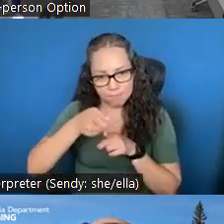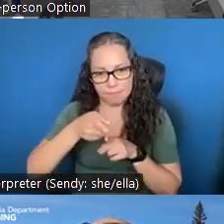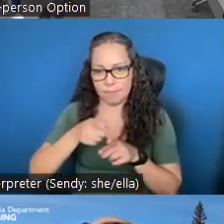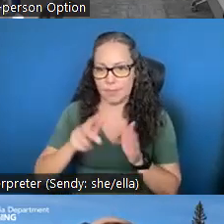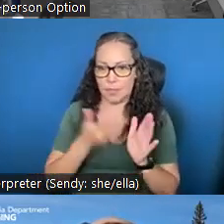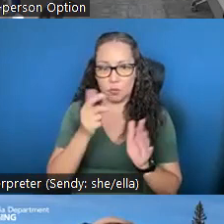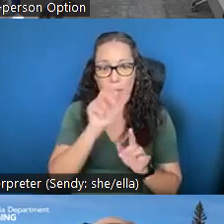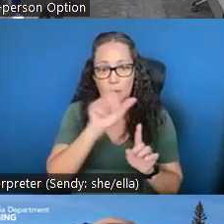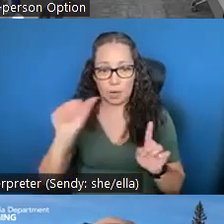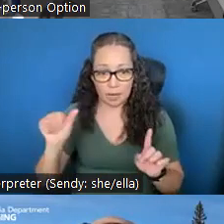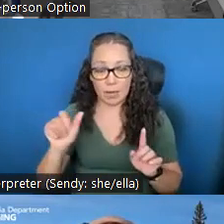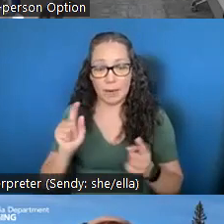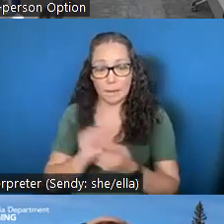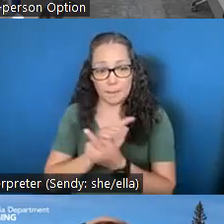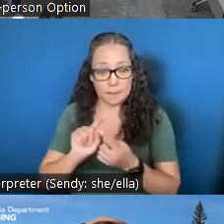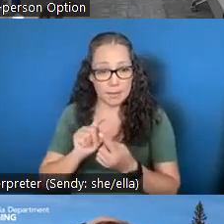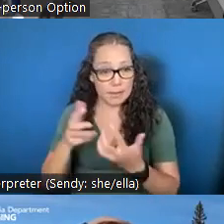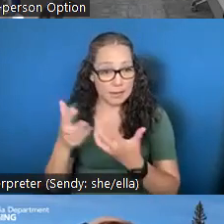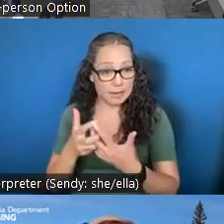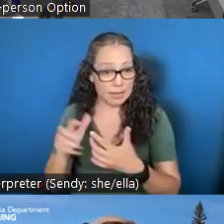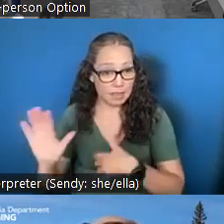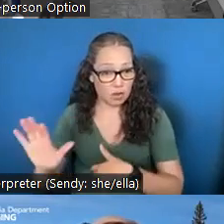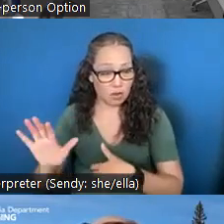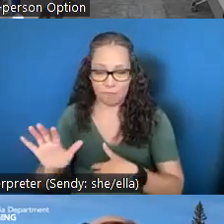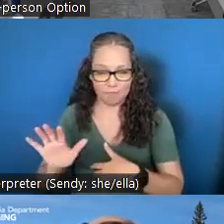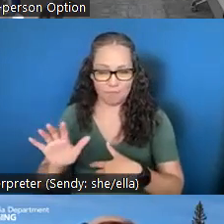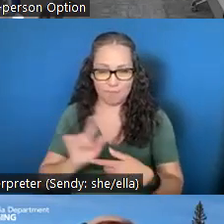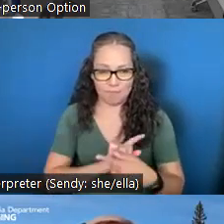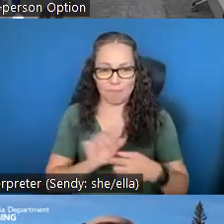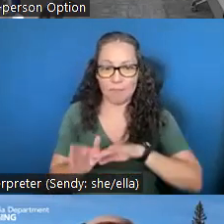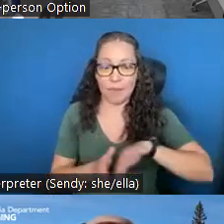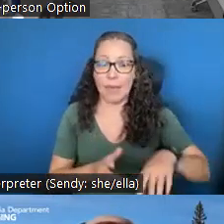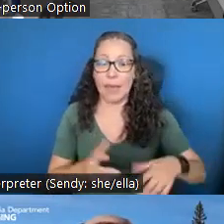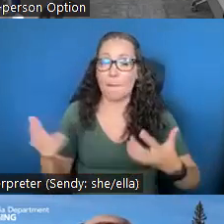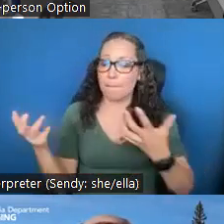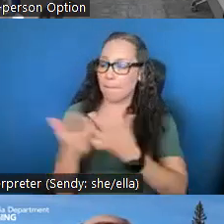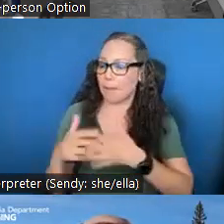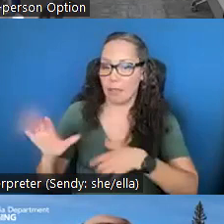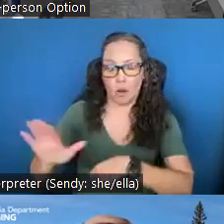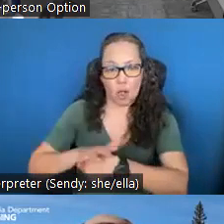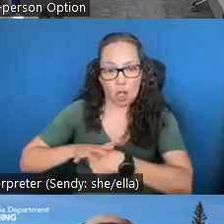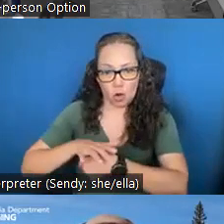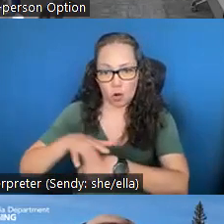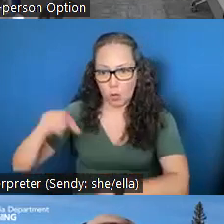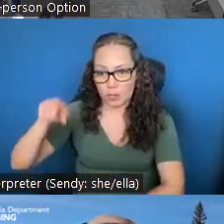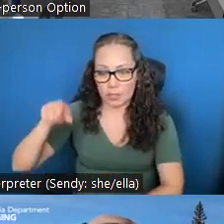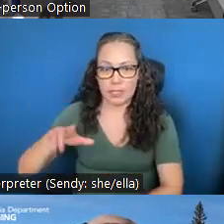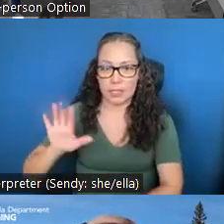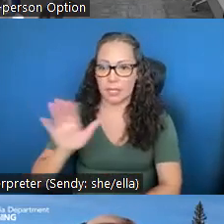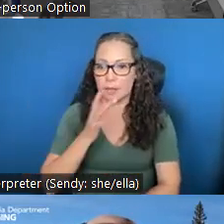really meet local needs and to match um the demand and preferences of their communities and to really